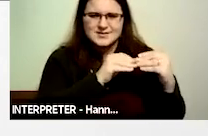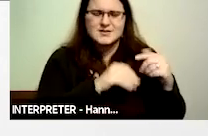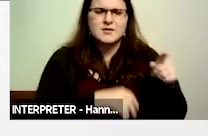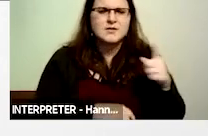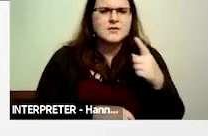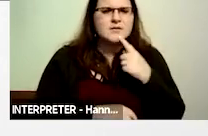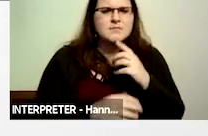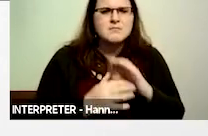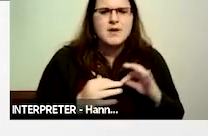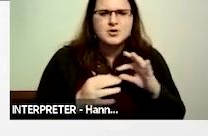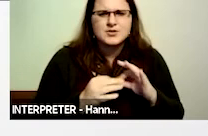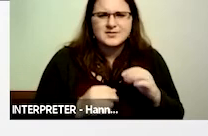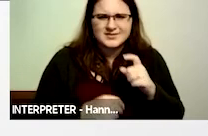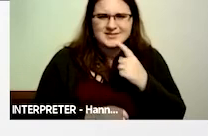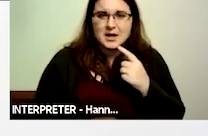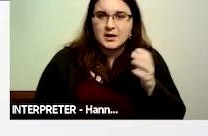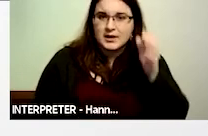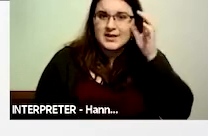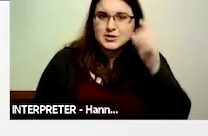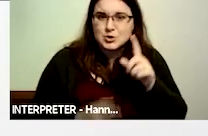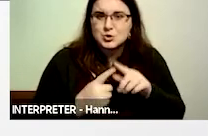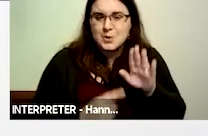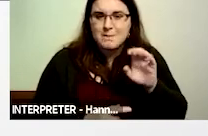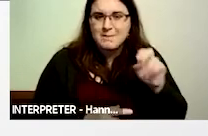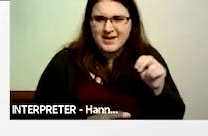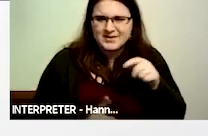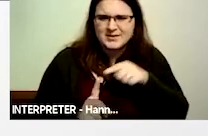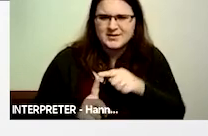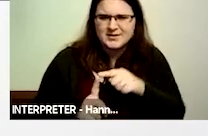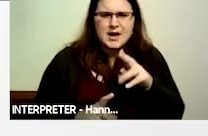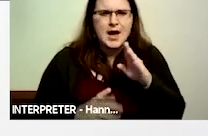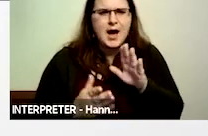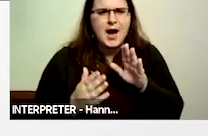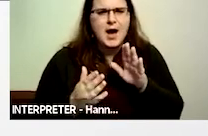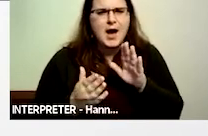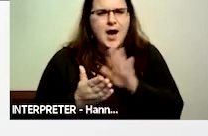listen to Ben because he's the higher expert on security gamification in it's like